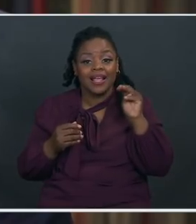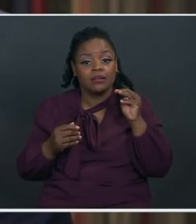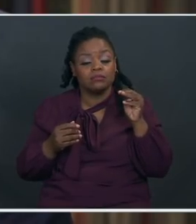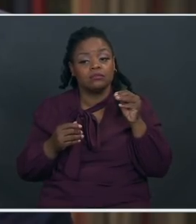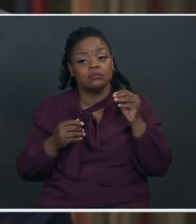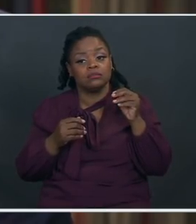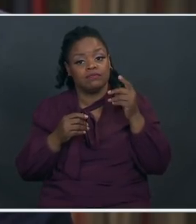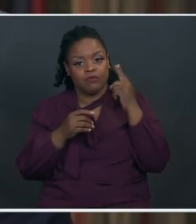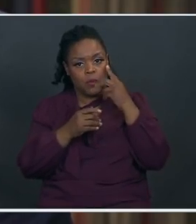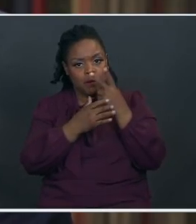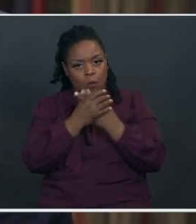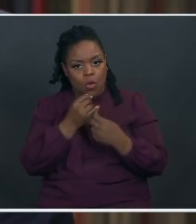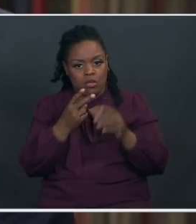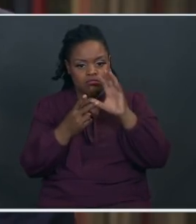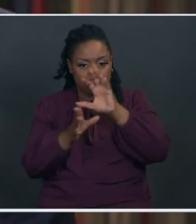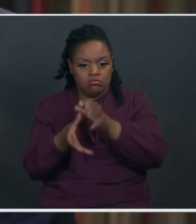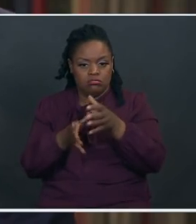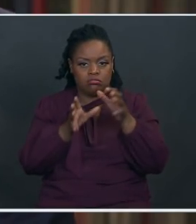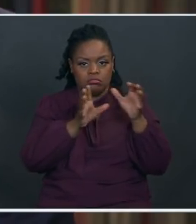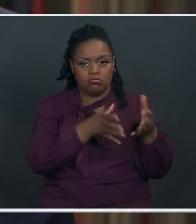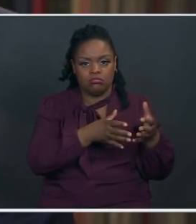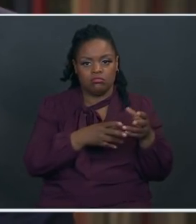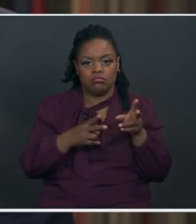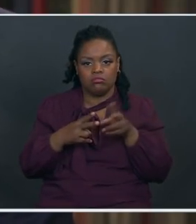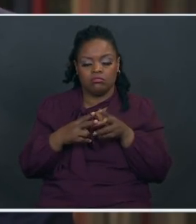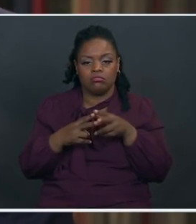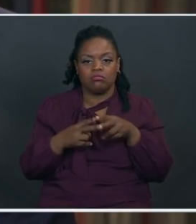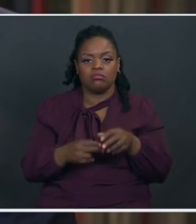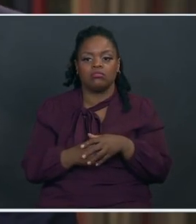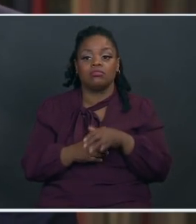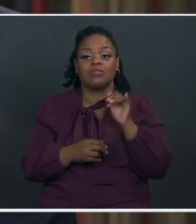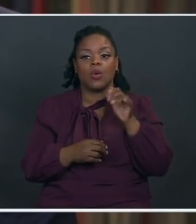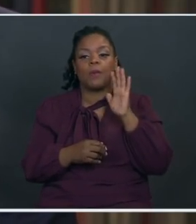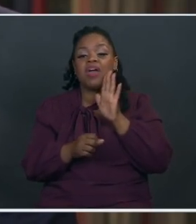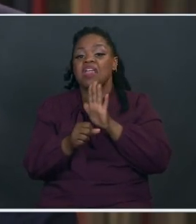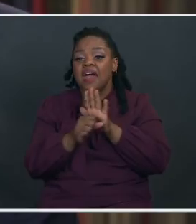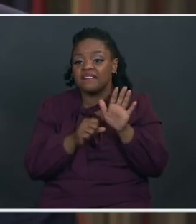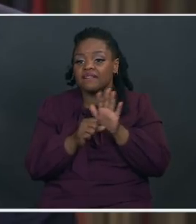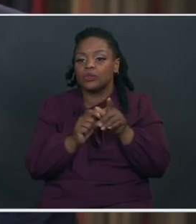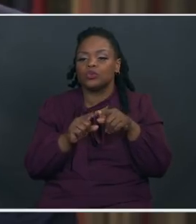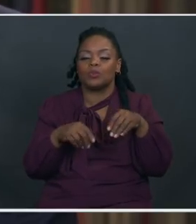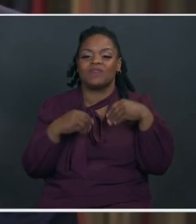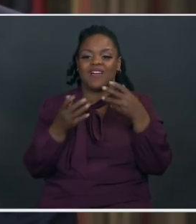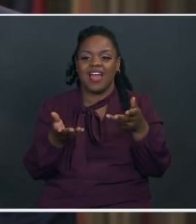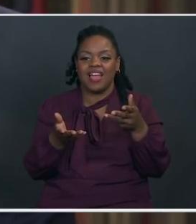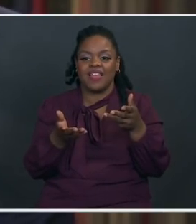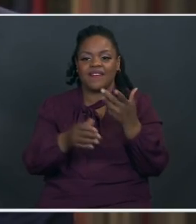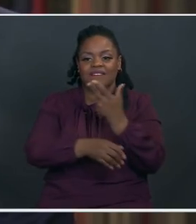this year which will be sufficient to vaccinate every American over the age of 16